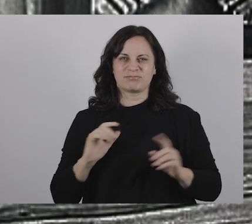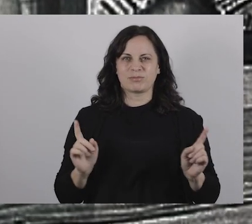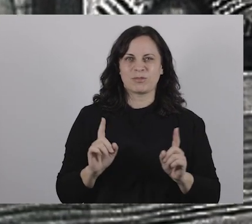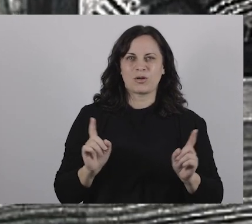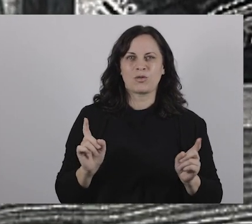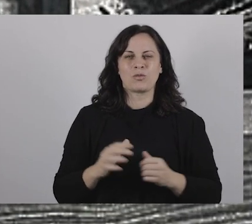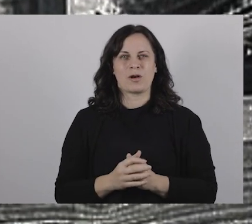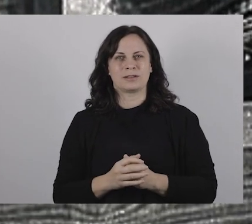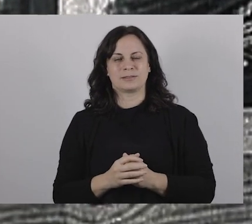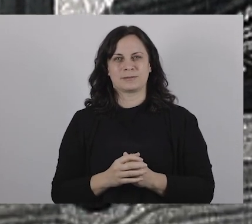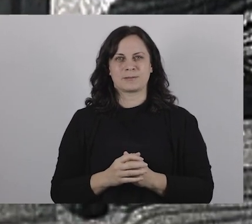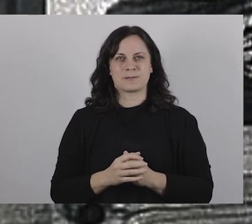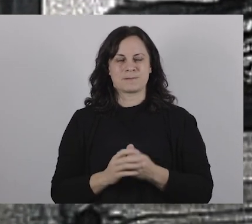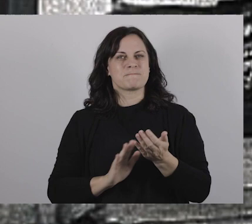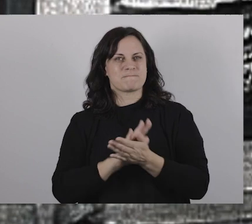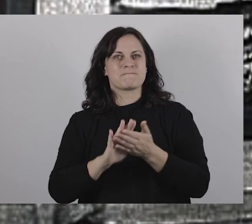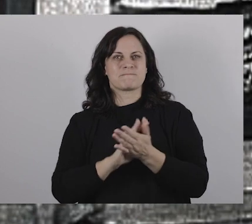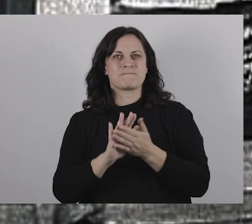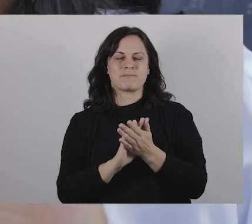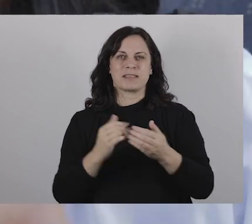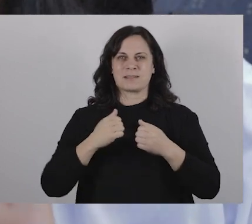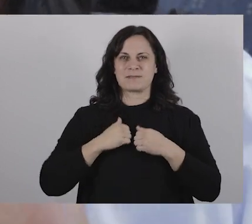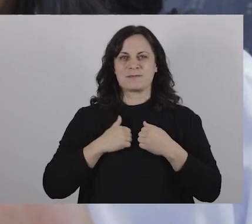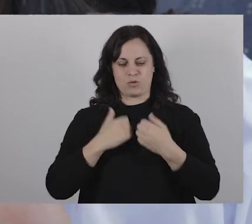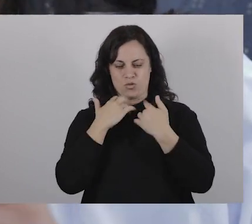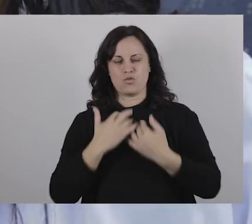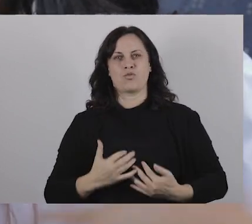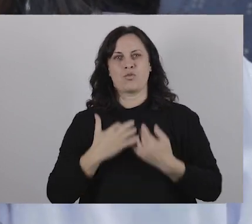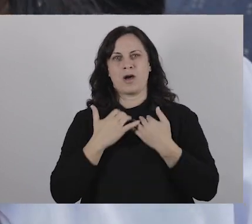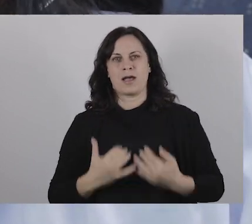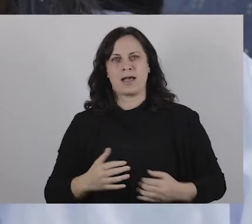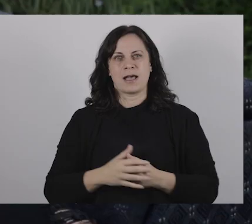I think that's my Tū, my kind of... the outward self of me.